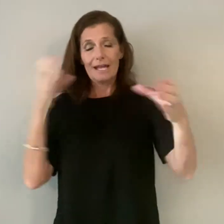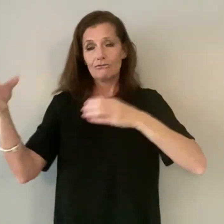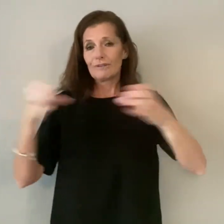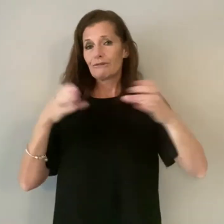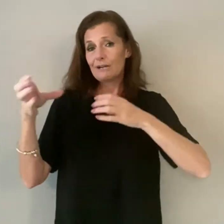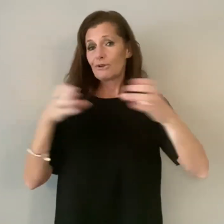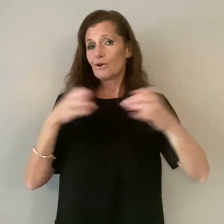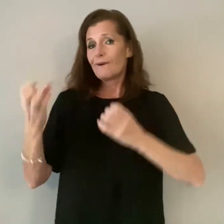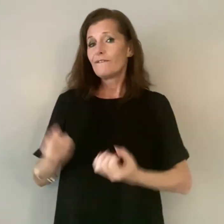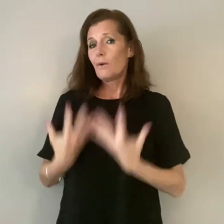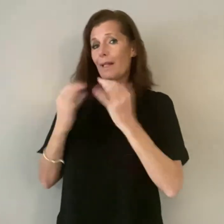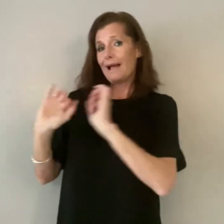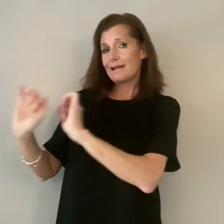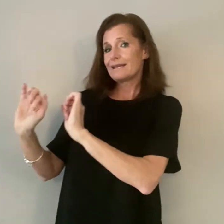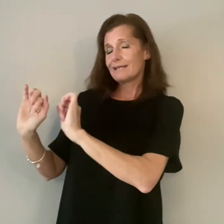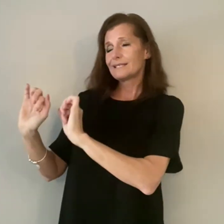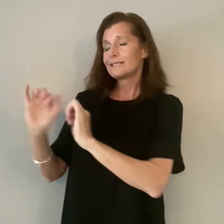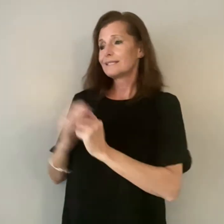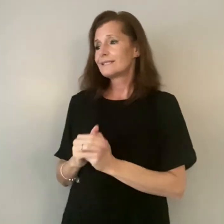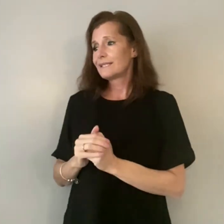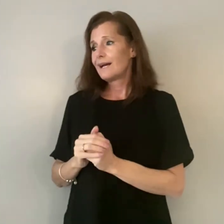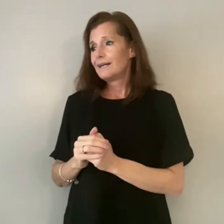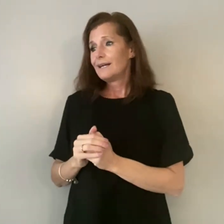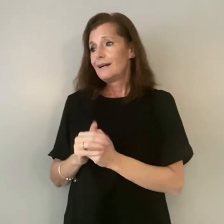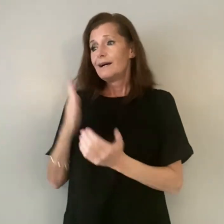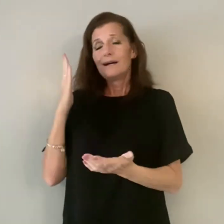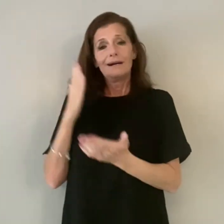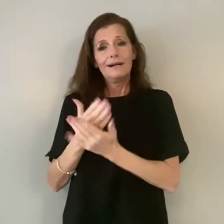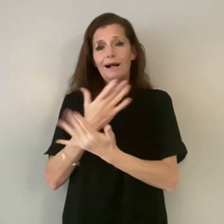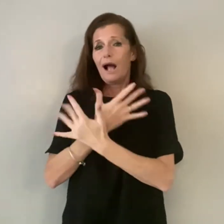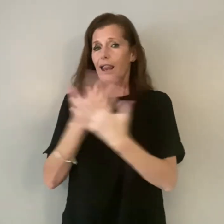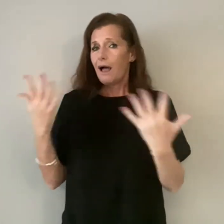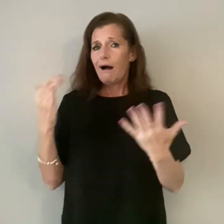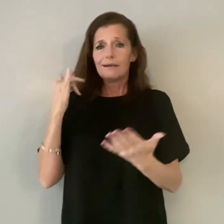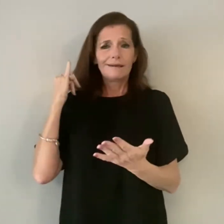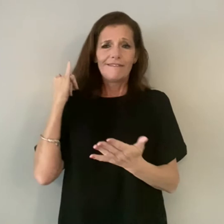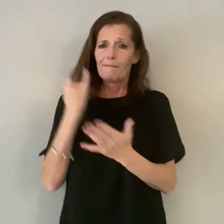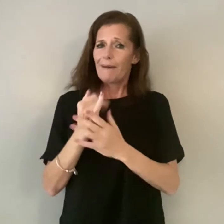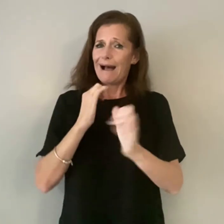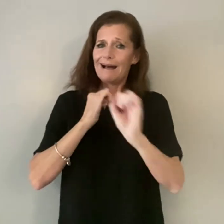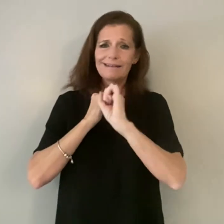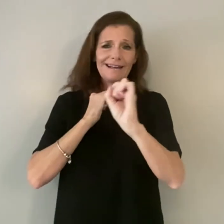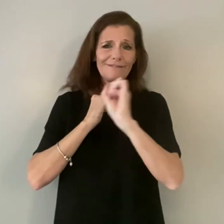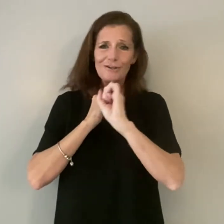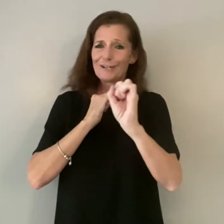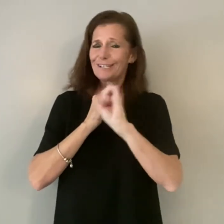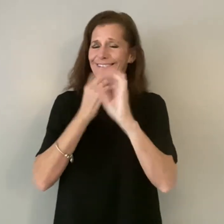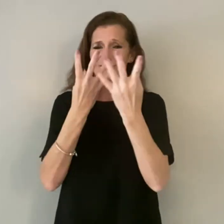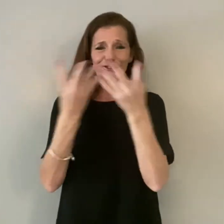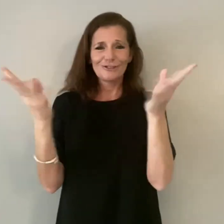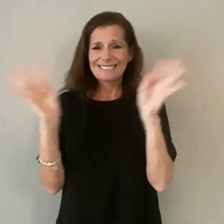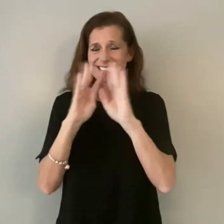when they're recruiting for Blaze. And there are lots of really bad adverts out there for trustees